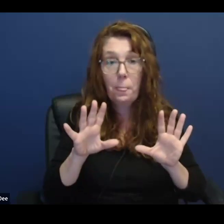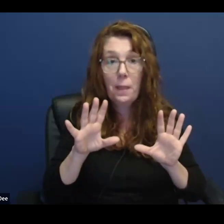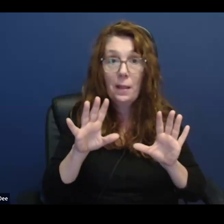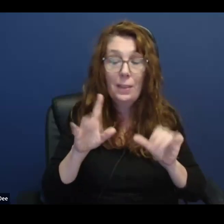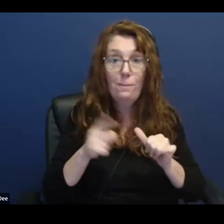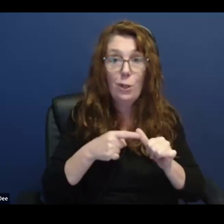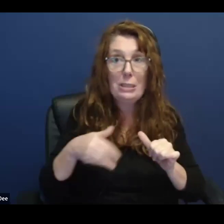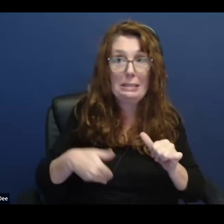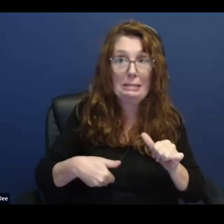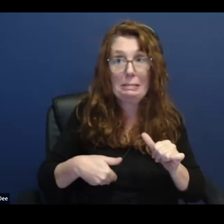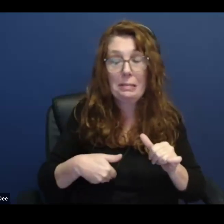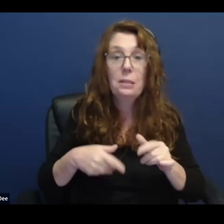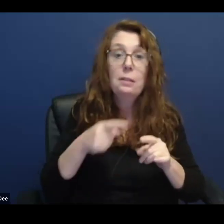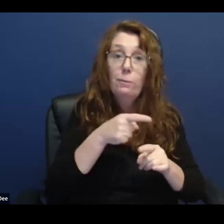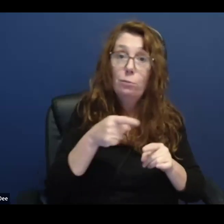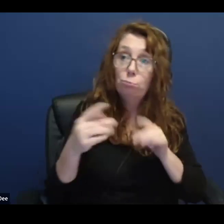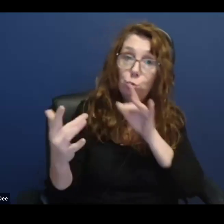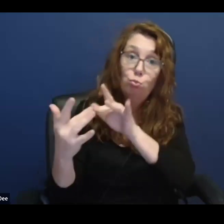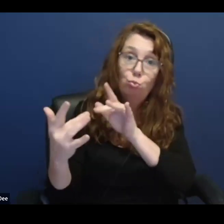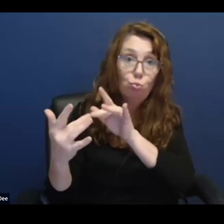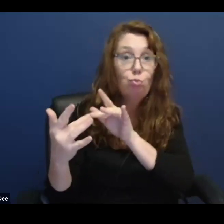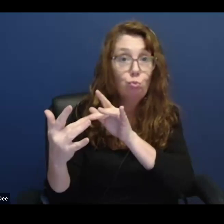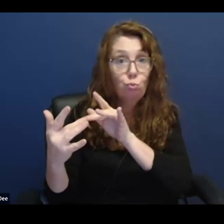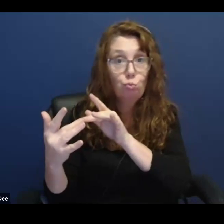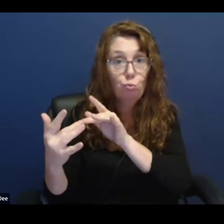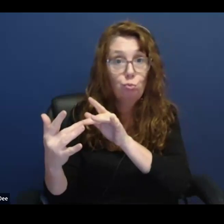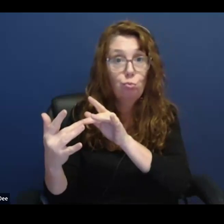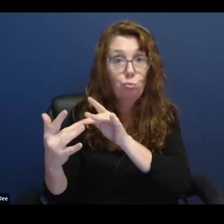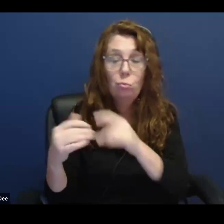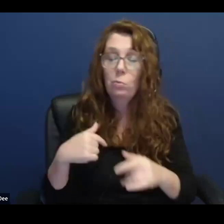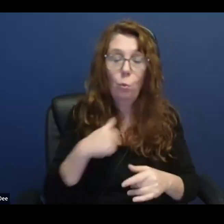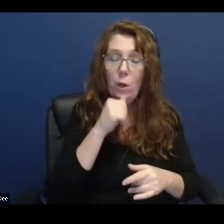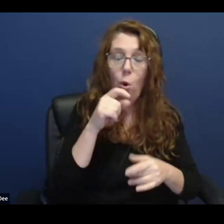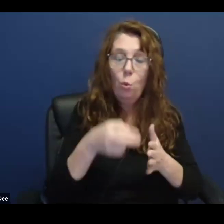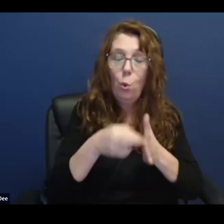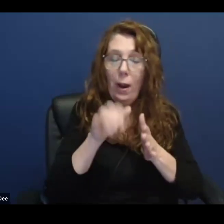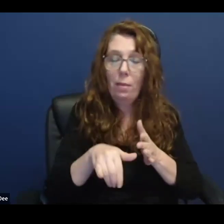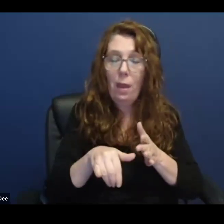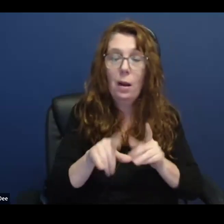of the professor to reach out to a local Tribe is not what NAGPA requires. So you don't have to do